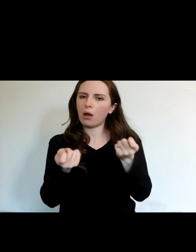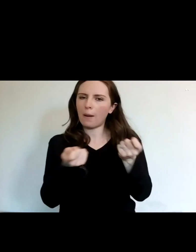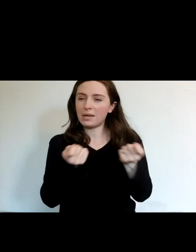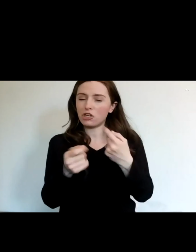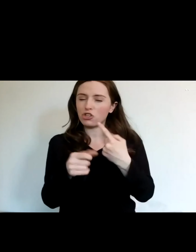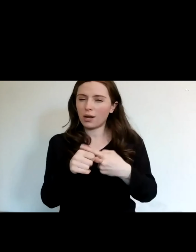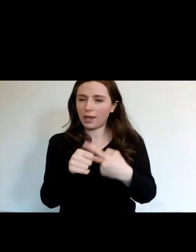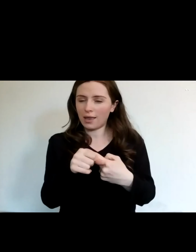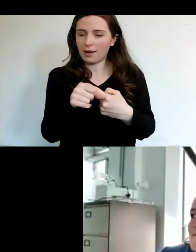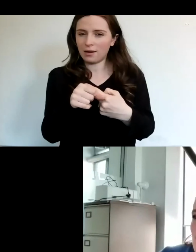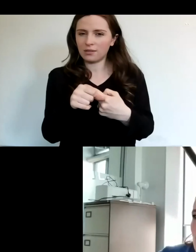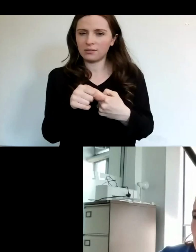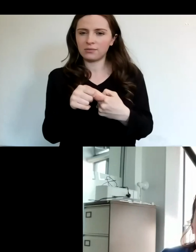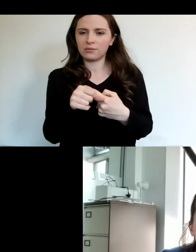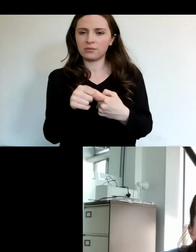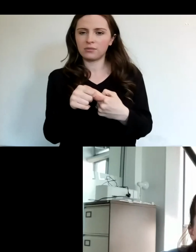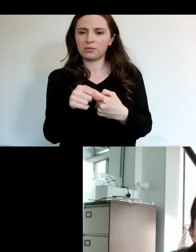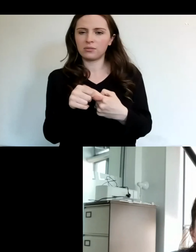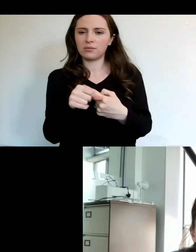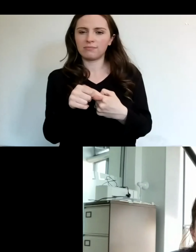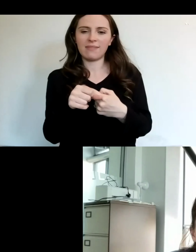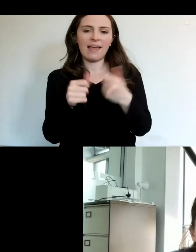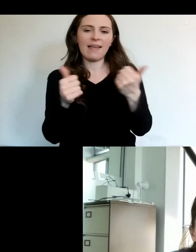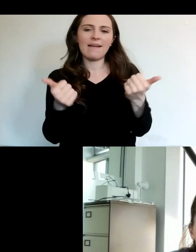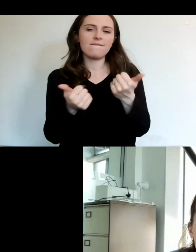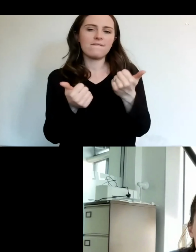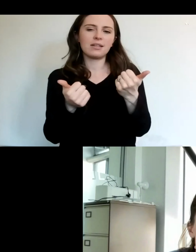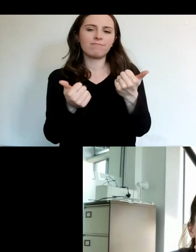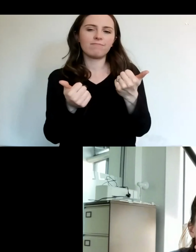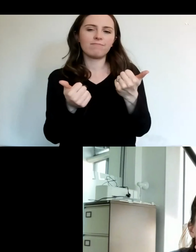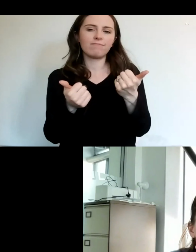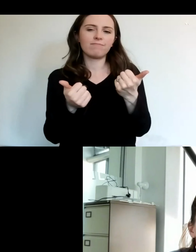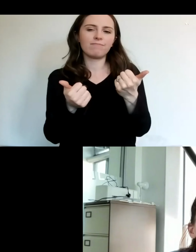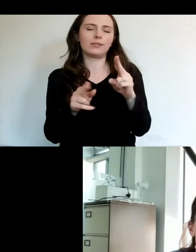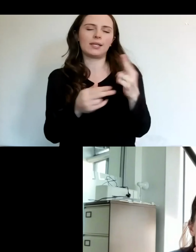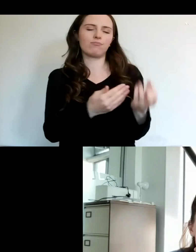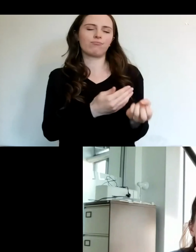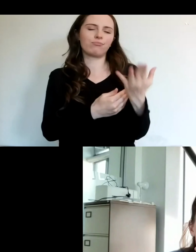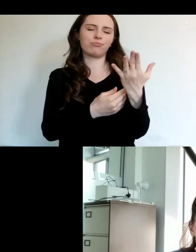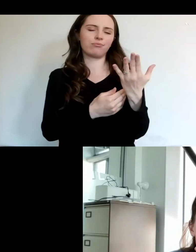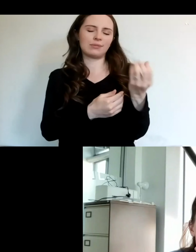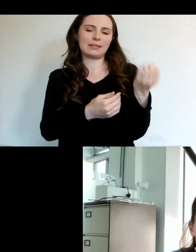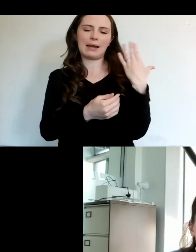One of our... Can you give... You don't need to bring up your slides at this stage, if that's OK.